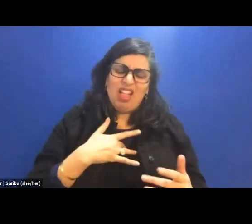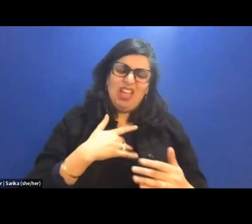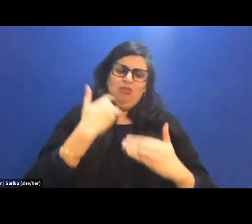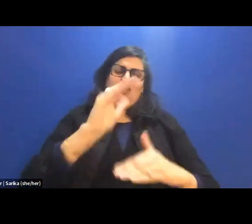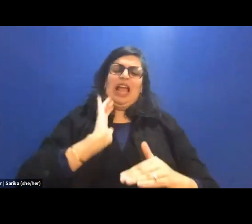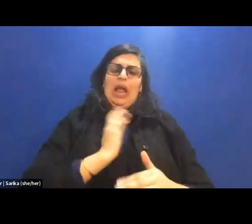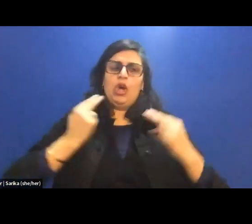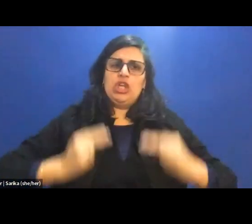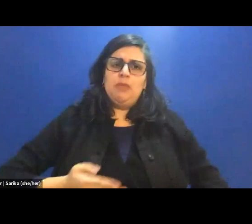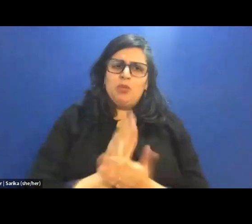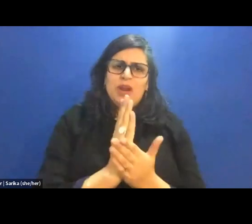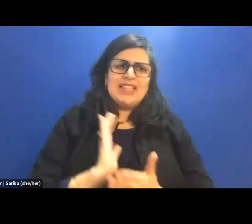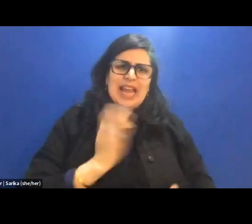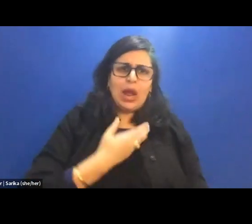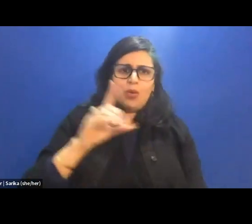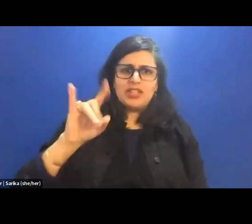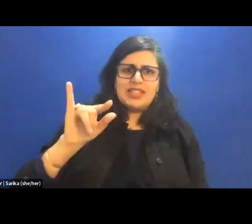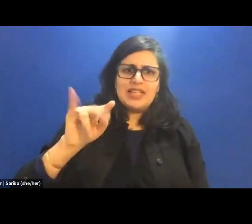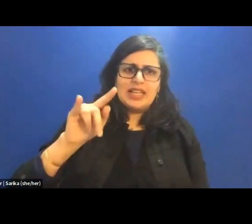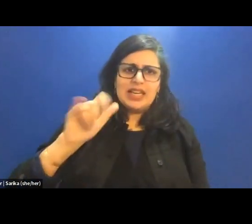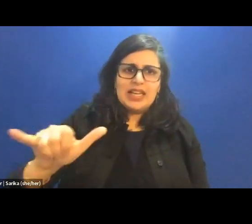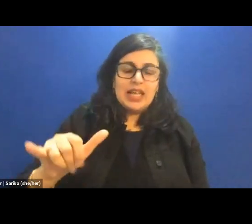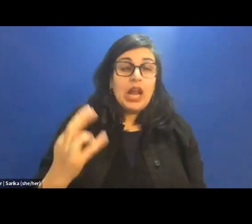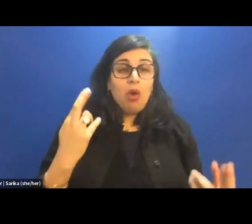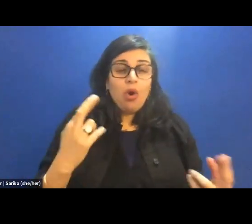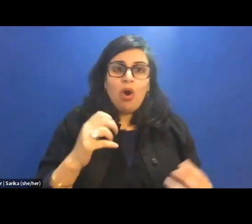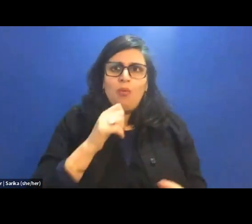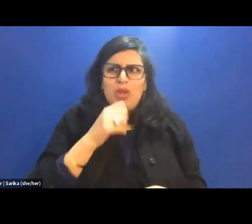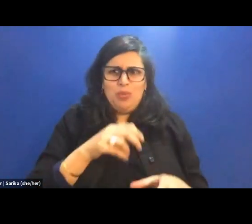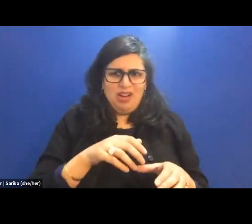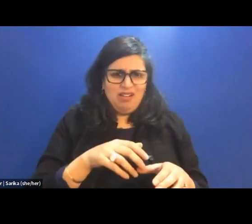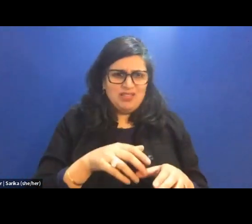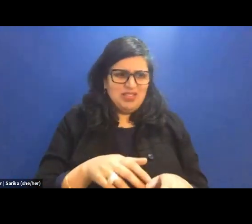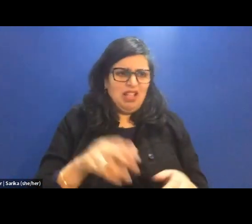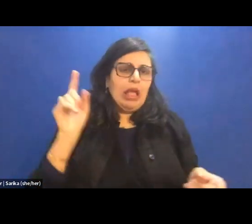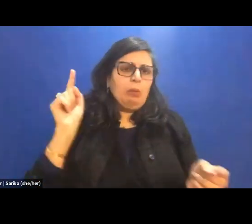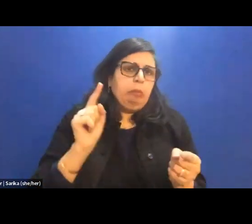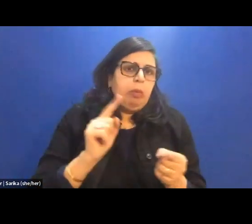And so the fact they've done that and it felt reTAL Tori. Felt like it was a restriction